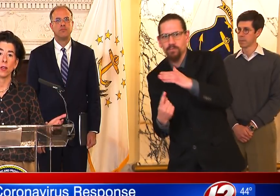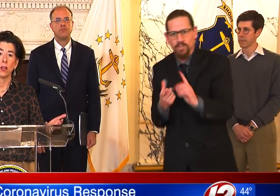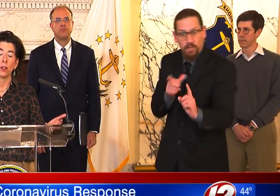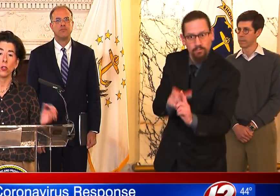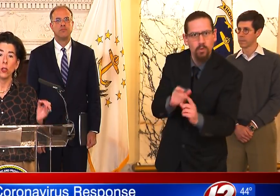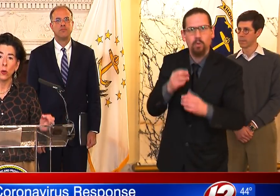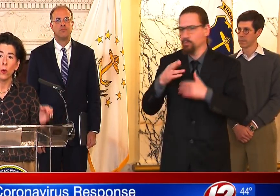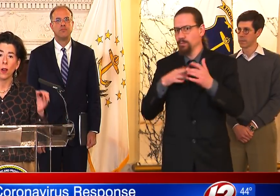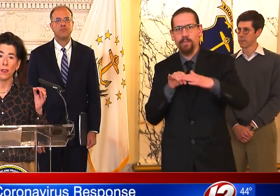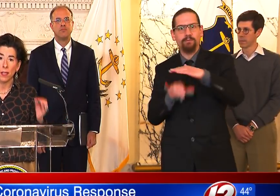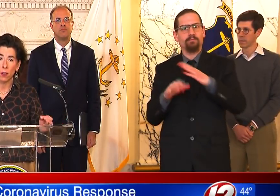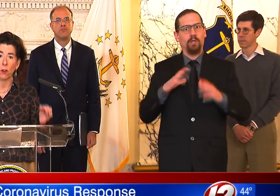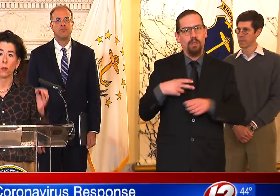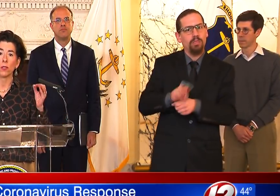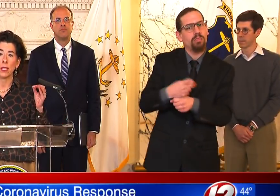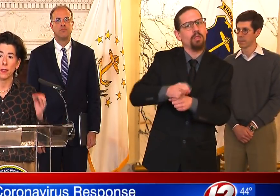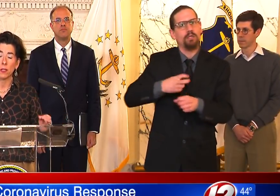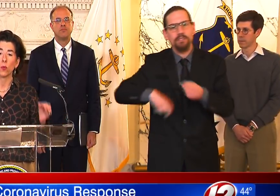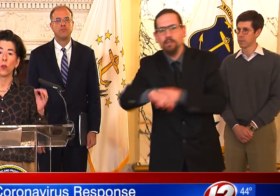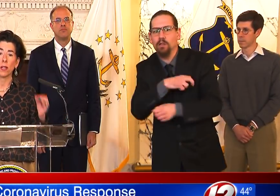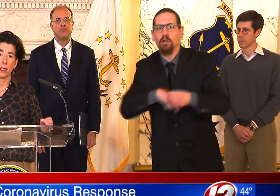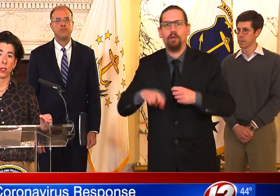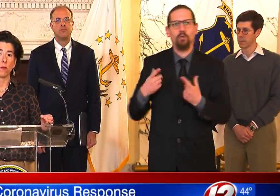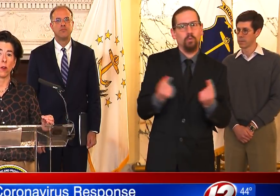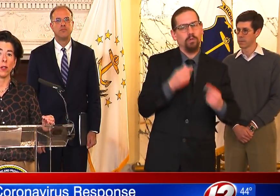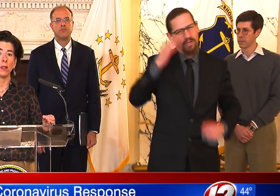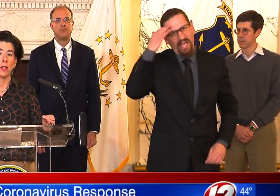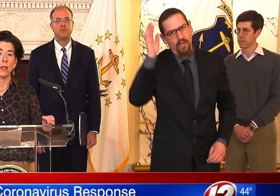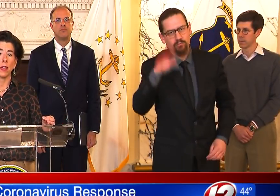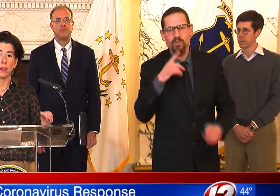IT IS TOUGH. FROM THE BOTTOM OF MY HEART, THANK YOU.